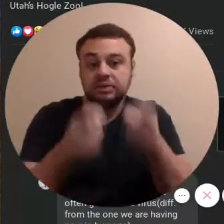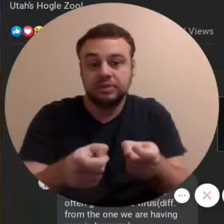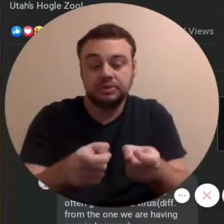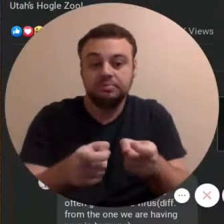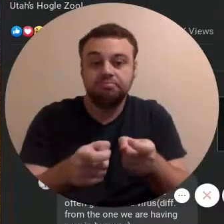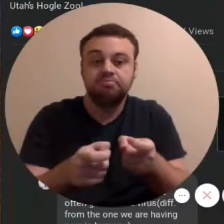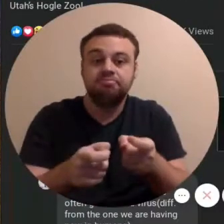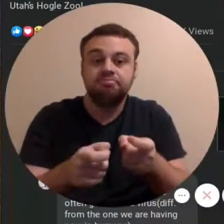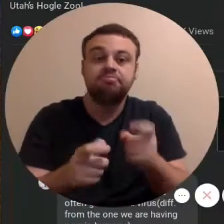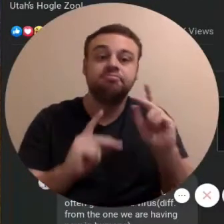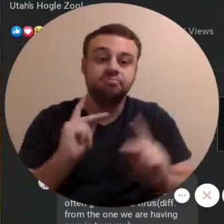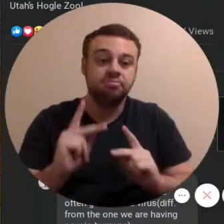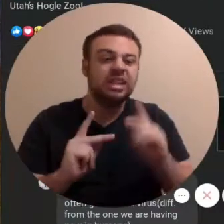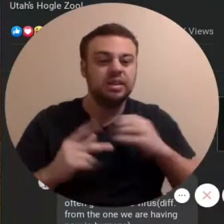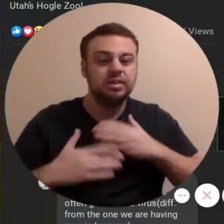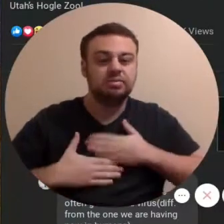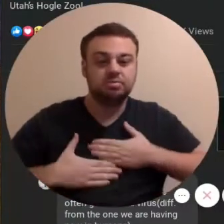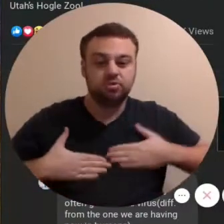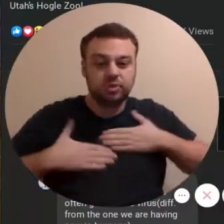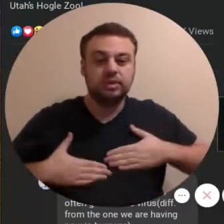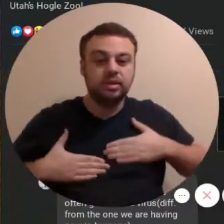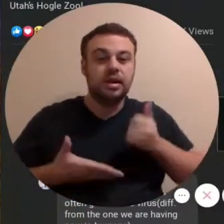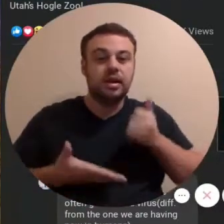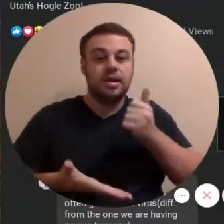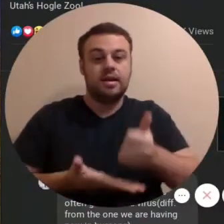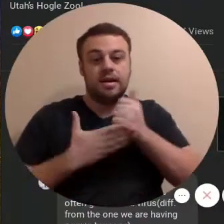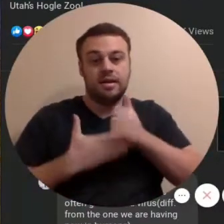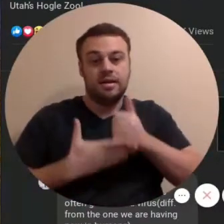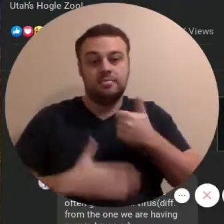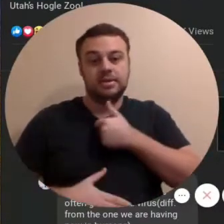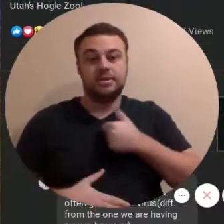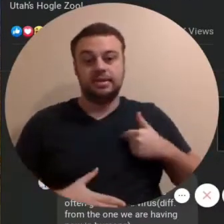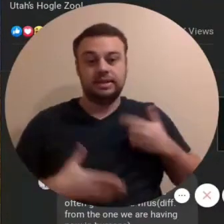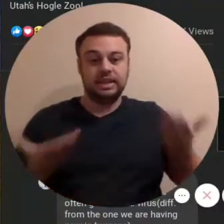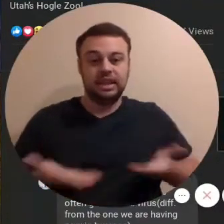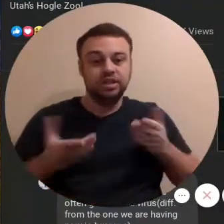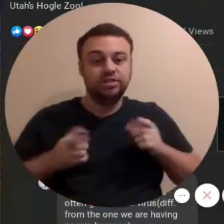help us during this time, when the zoo is closed. There's also other ways to